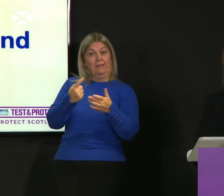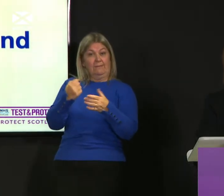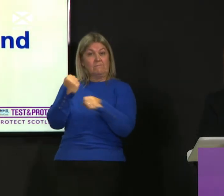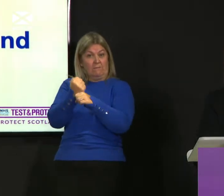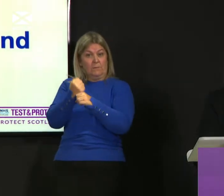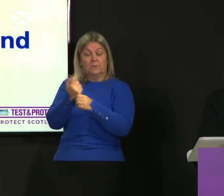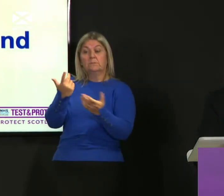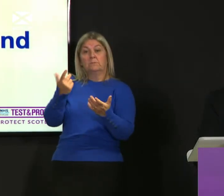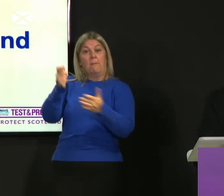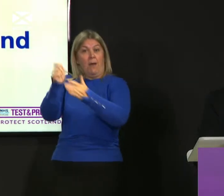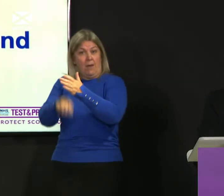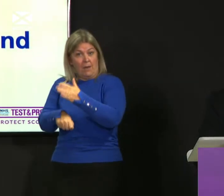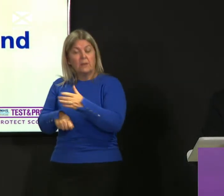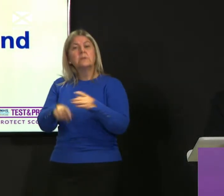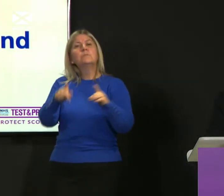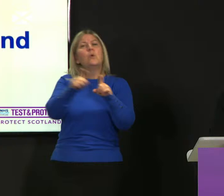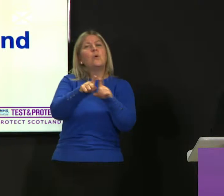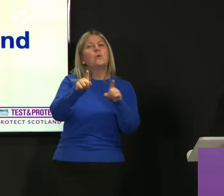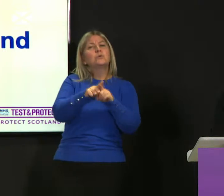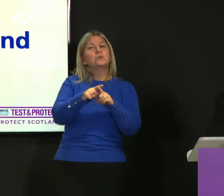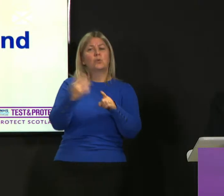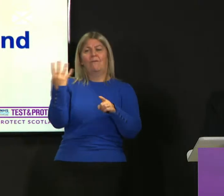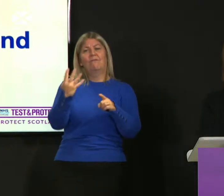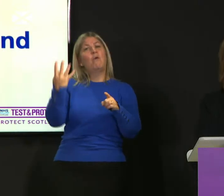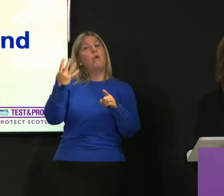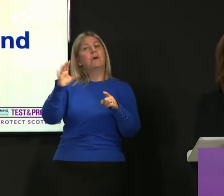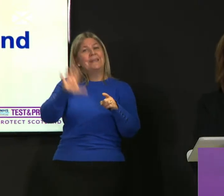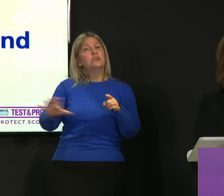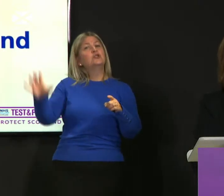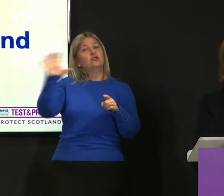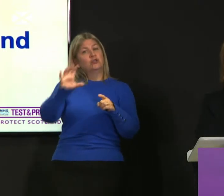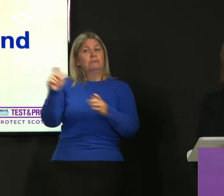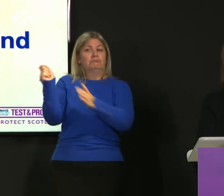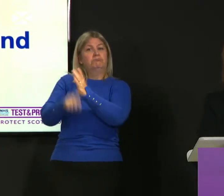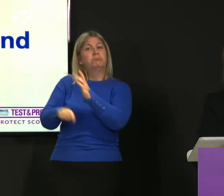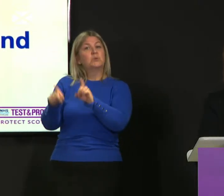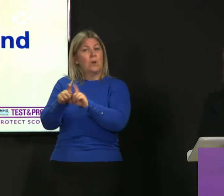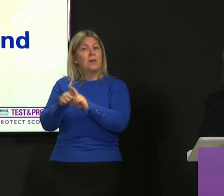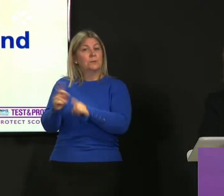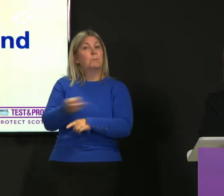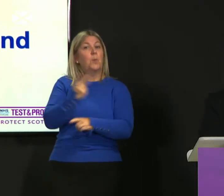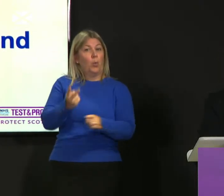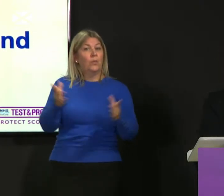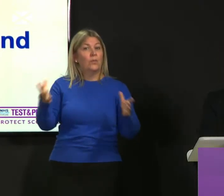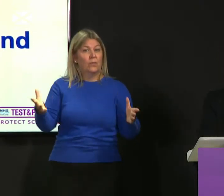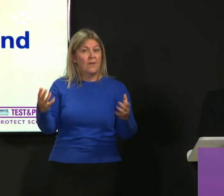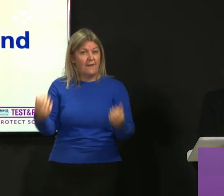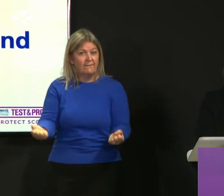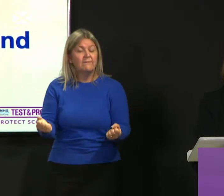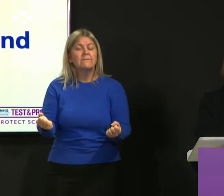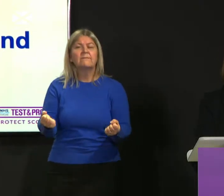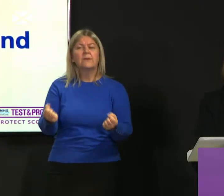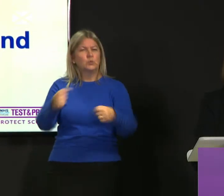also take part in the four nation UK procurement. And all of that is timed not only to make sure